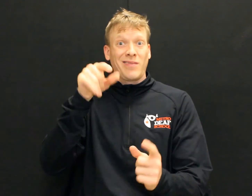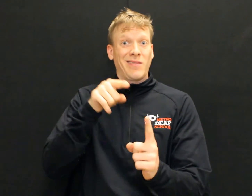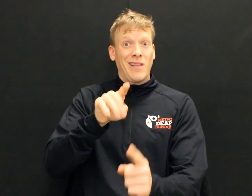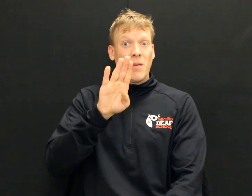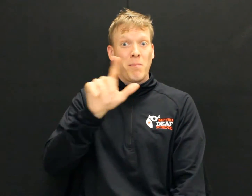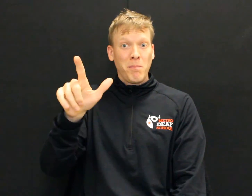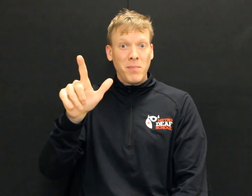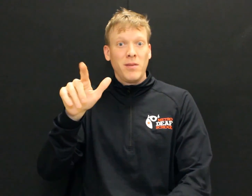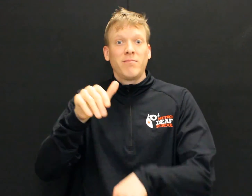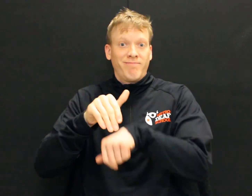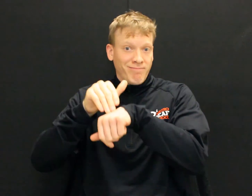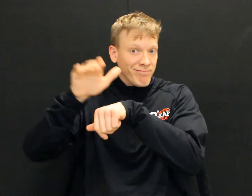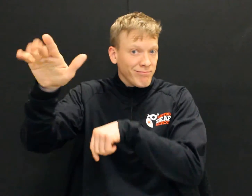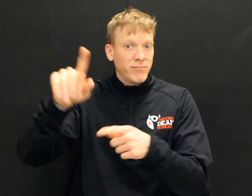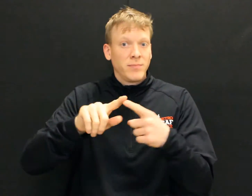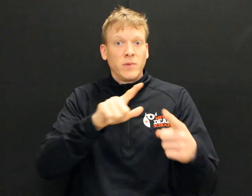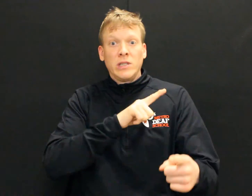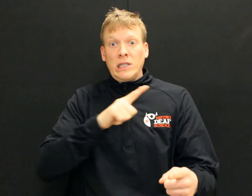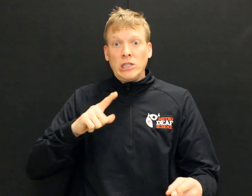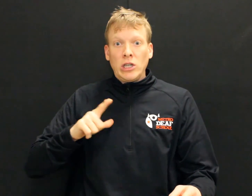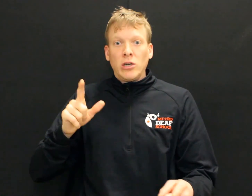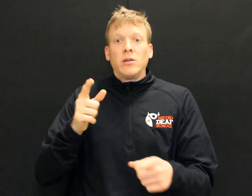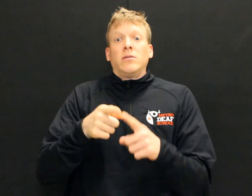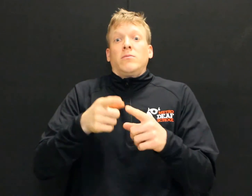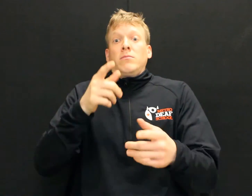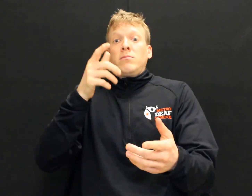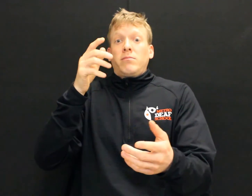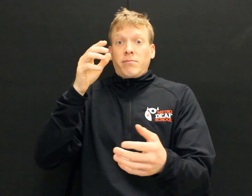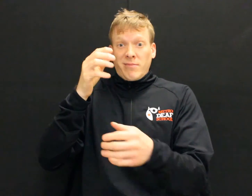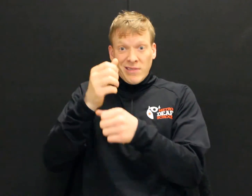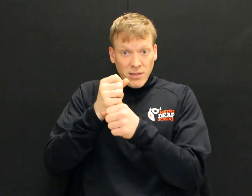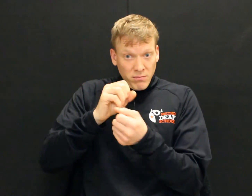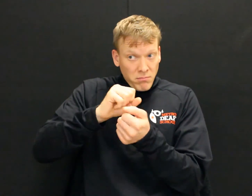The bill was sent to the legislature to get the bill